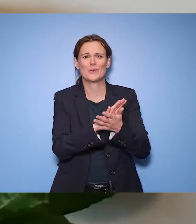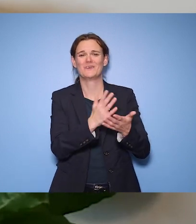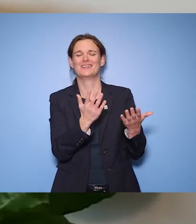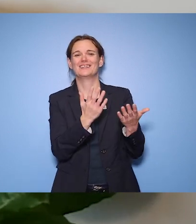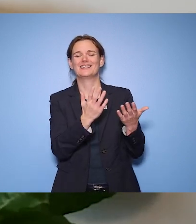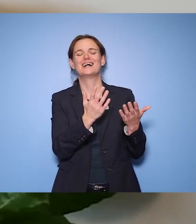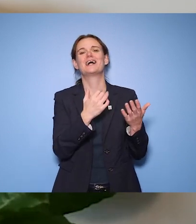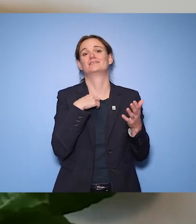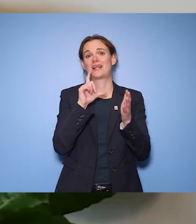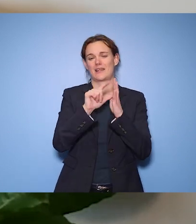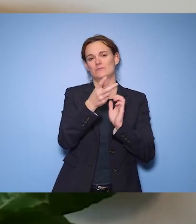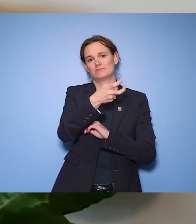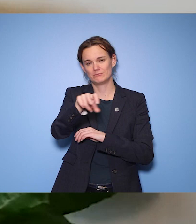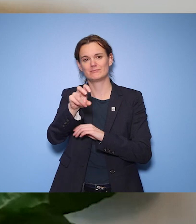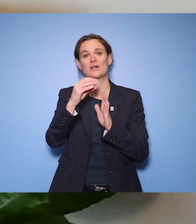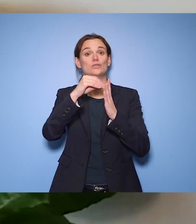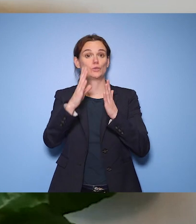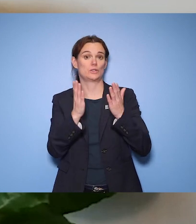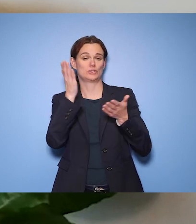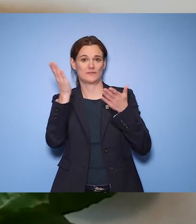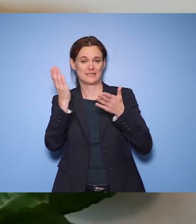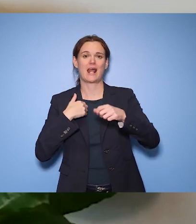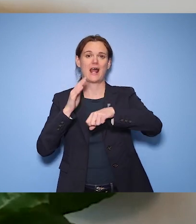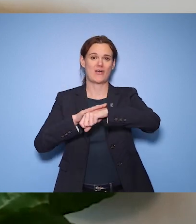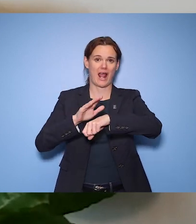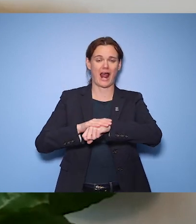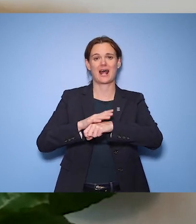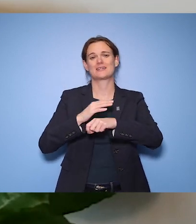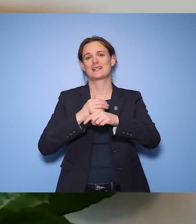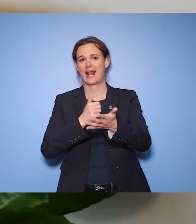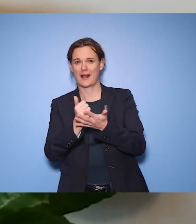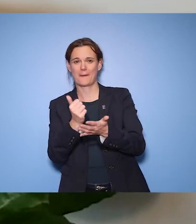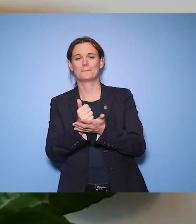studies they wanted to pursue. I then moved into student services where I advised and